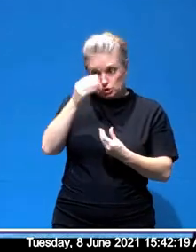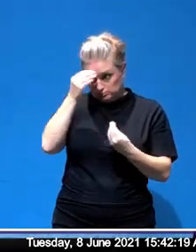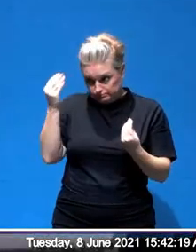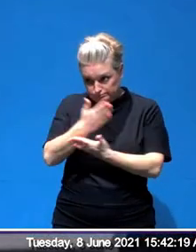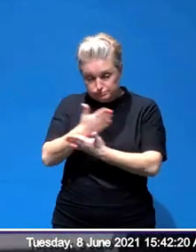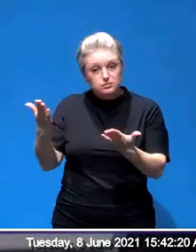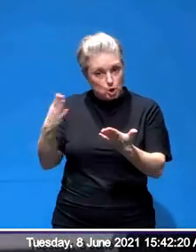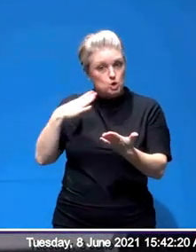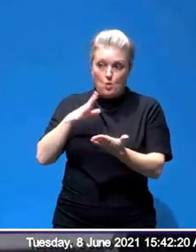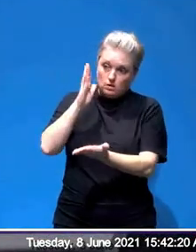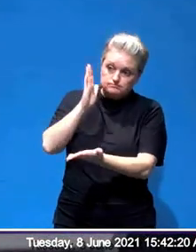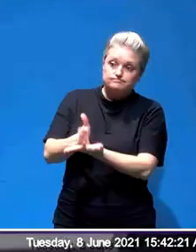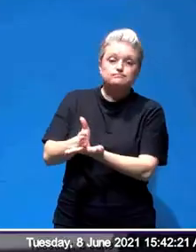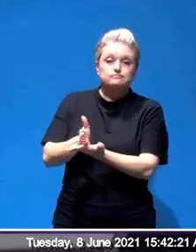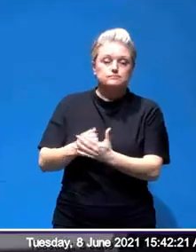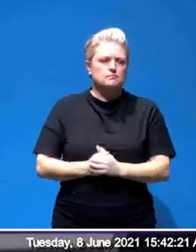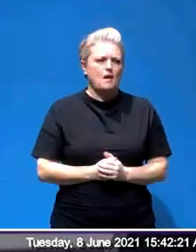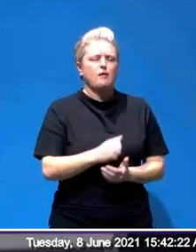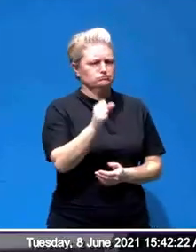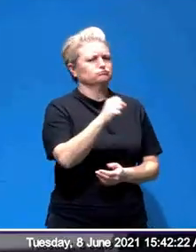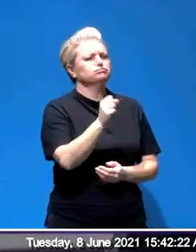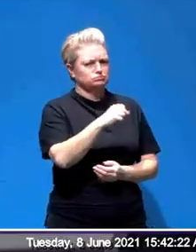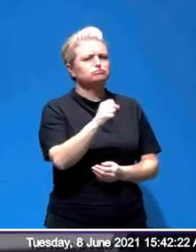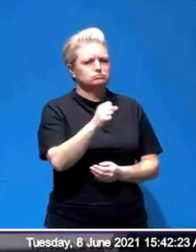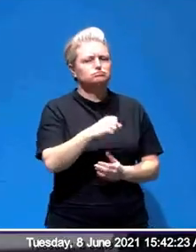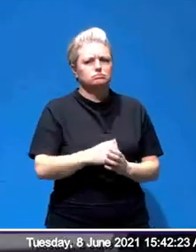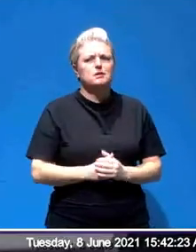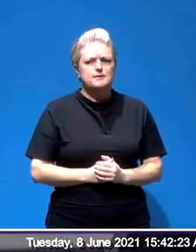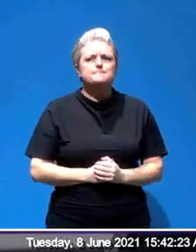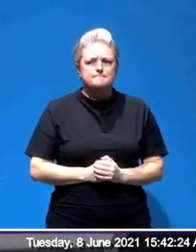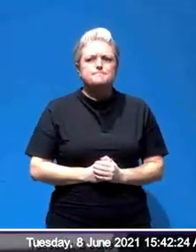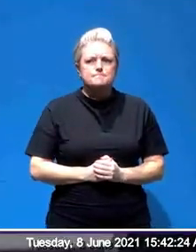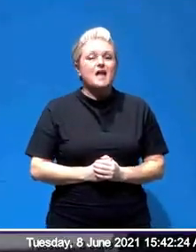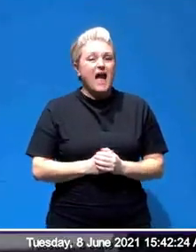And certainly acknowledge that we need to do better.